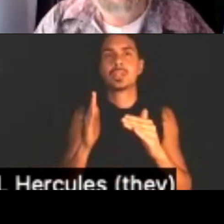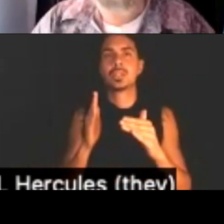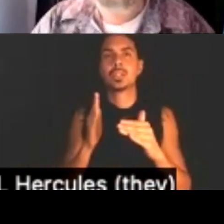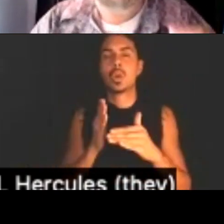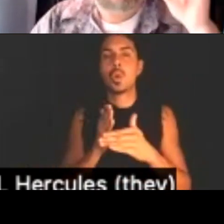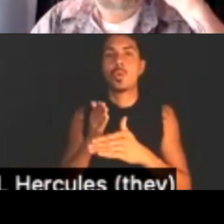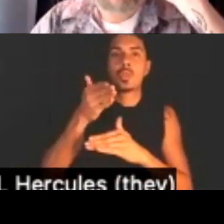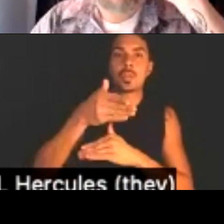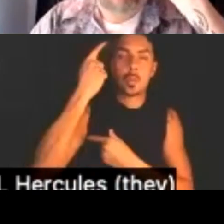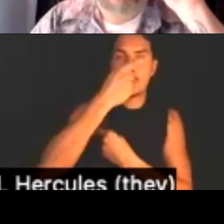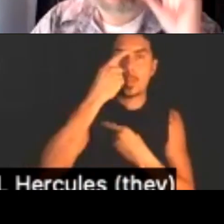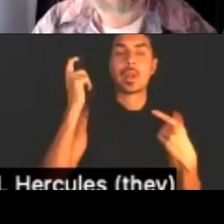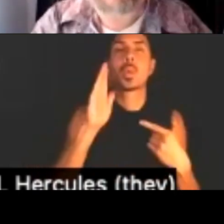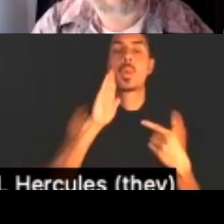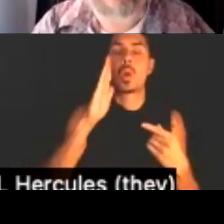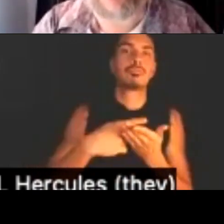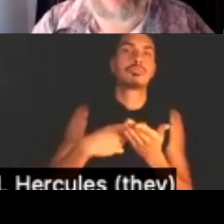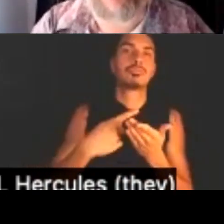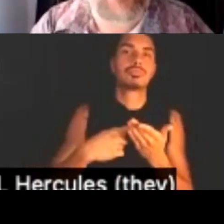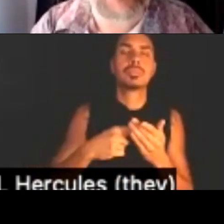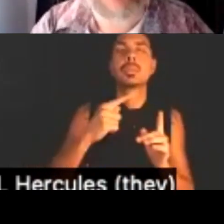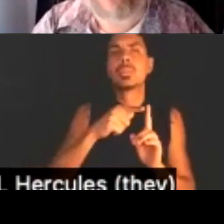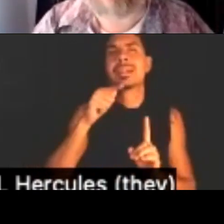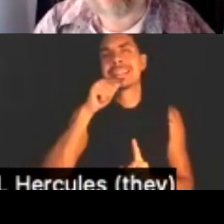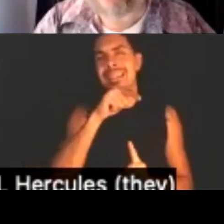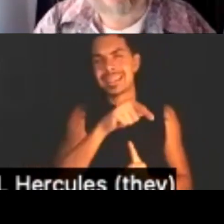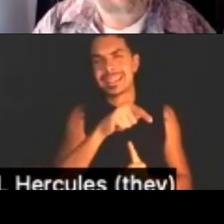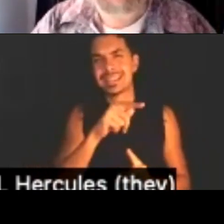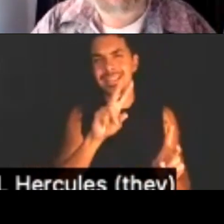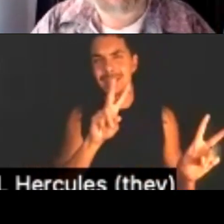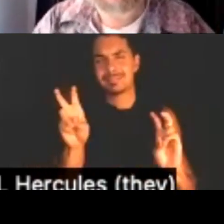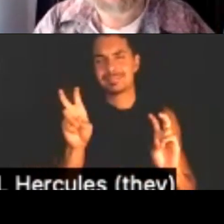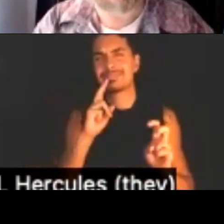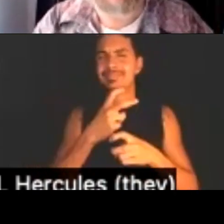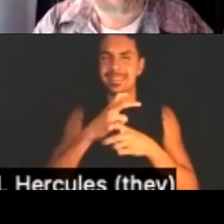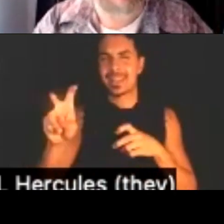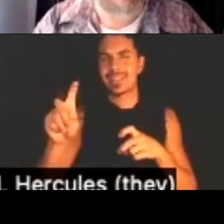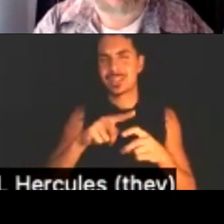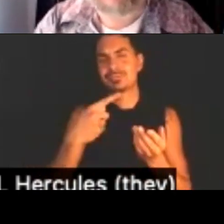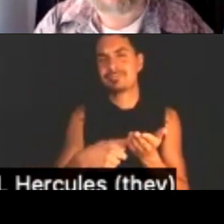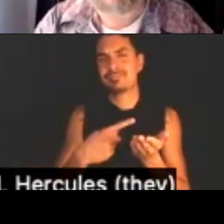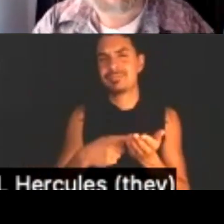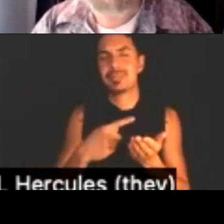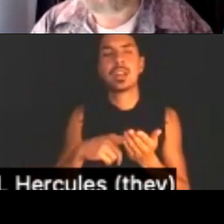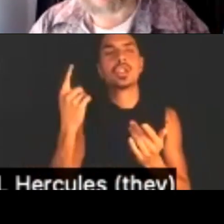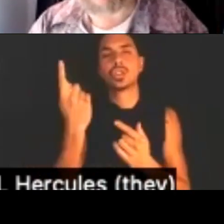but this topic can be really difficult for some folks. So please feel free to know that you can come back